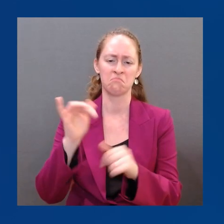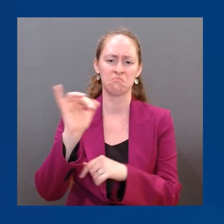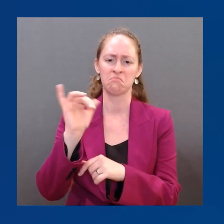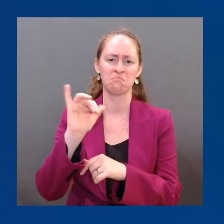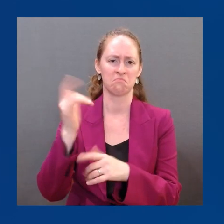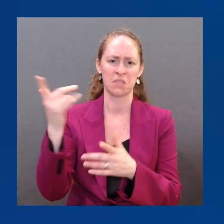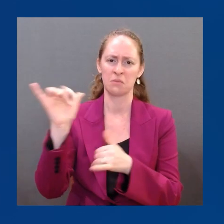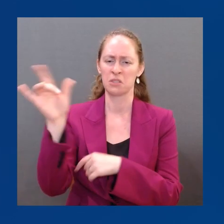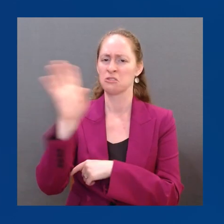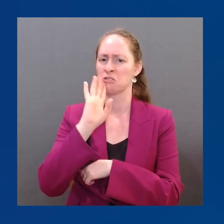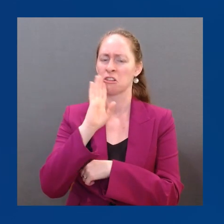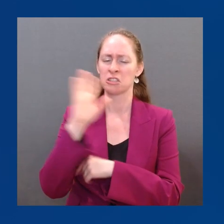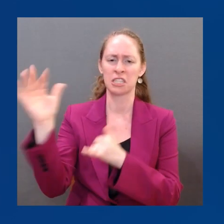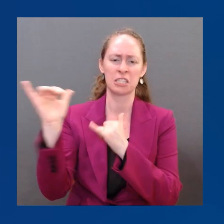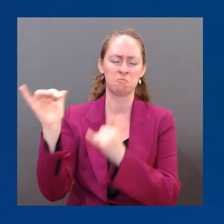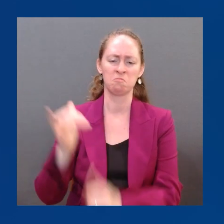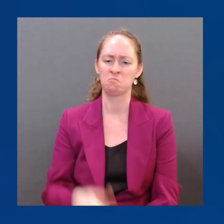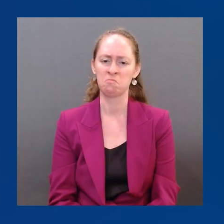Moderator: Let's go to Tamara Keith at NPR.